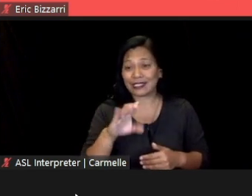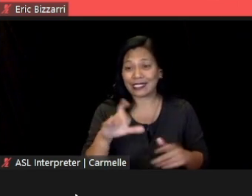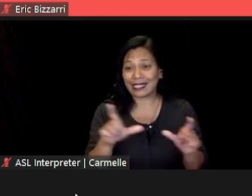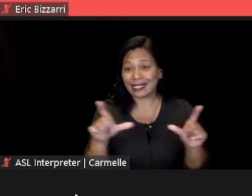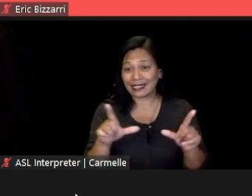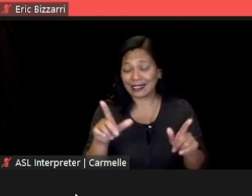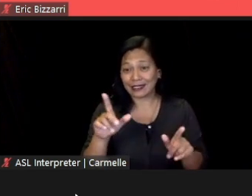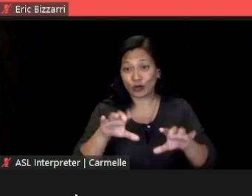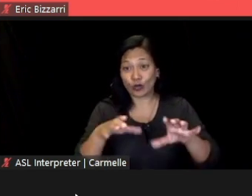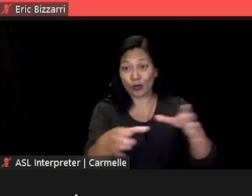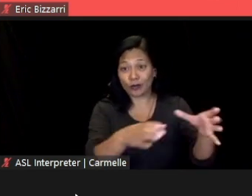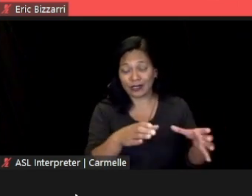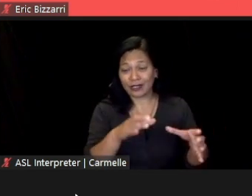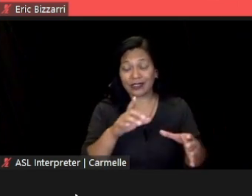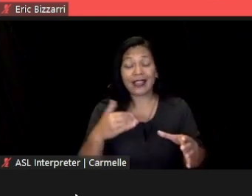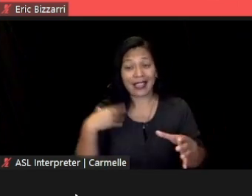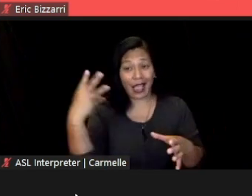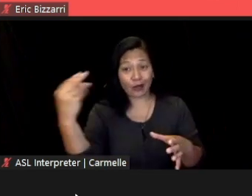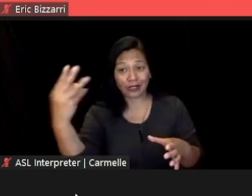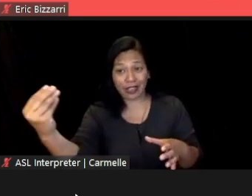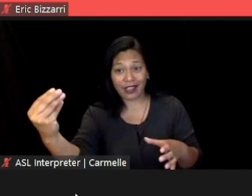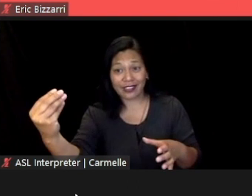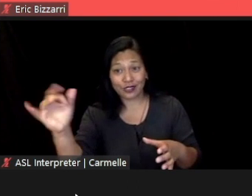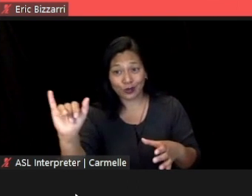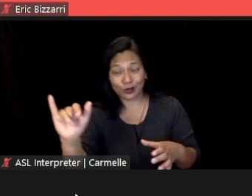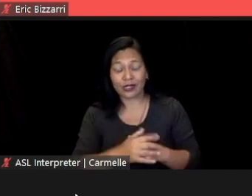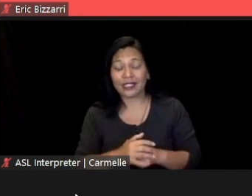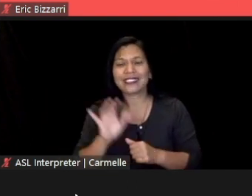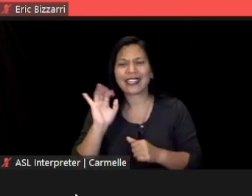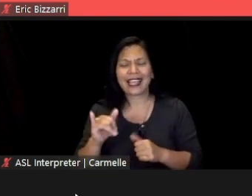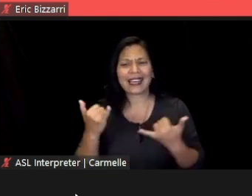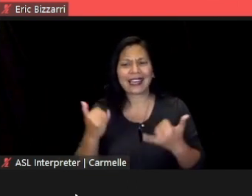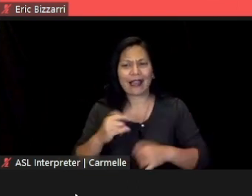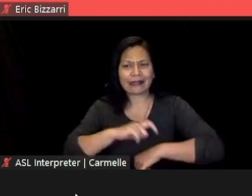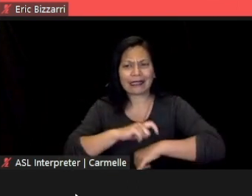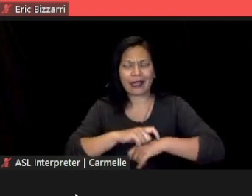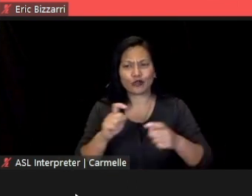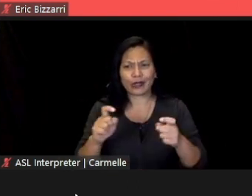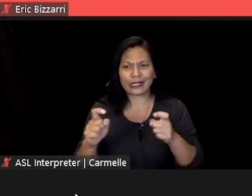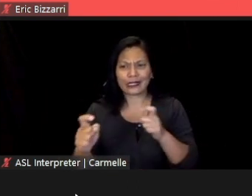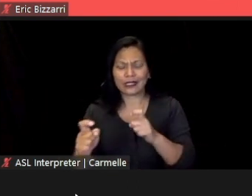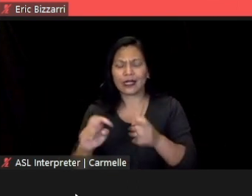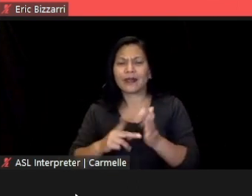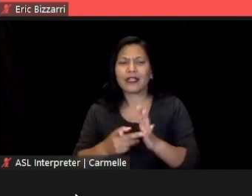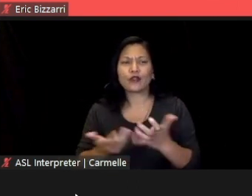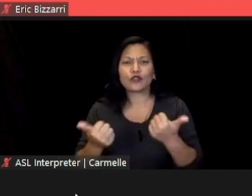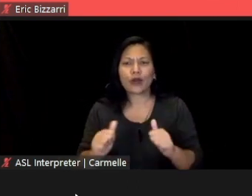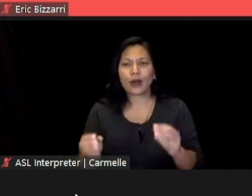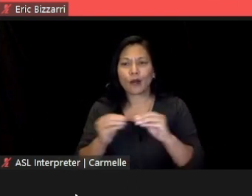And this is the period of transition, that we're in to try and give more latitude, more allowance